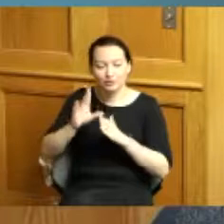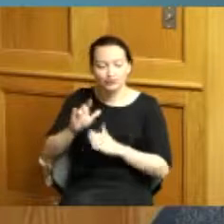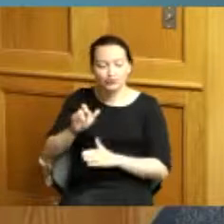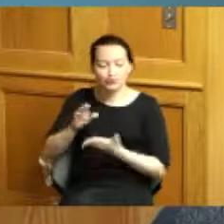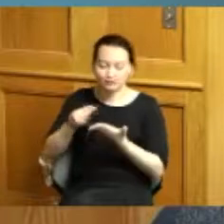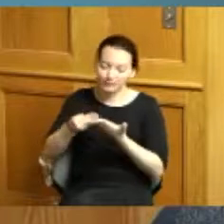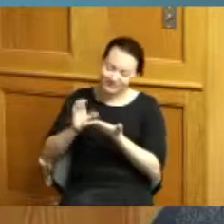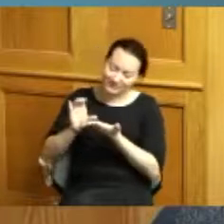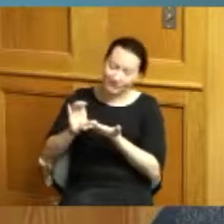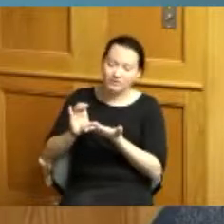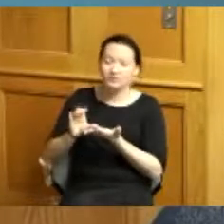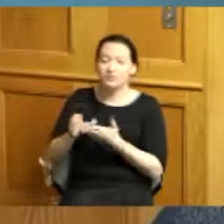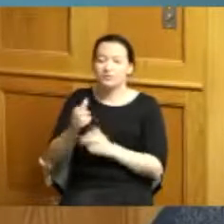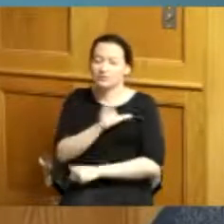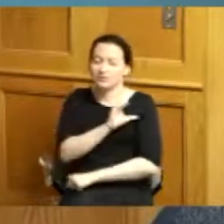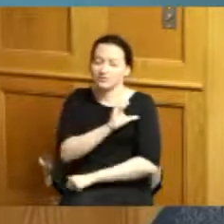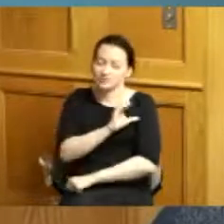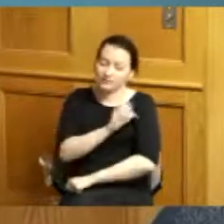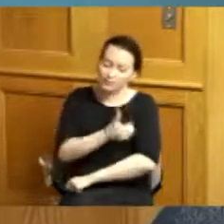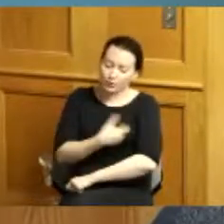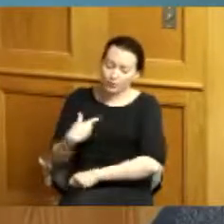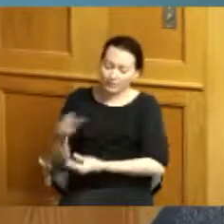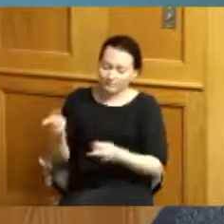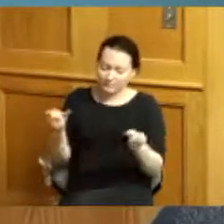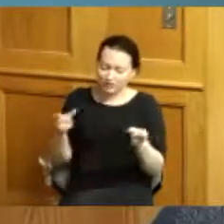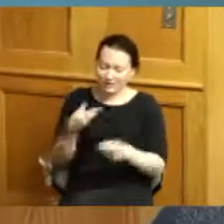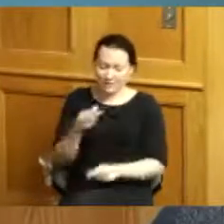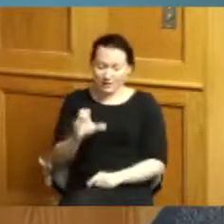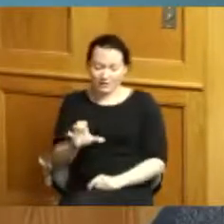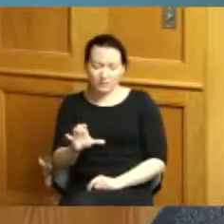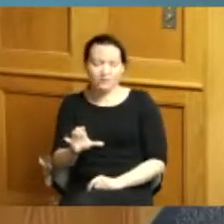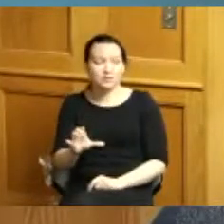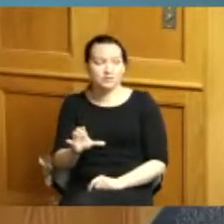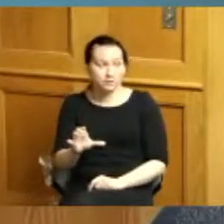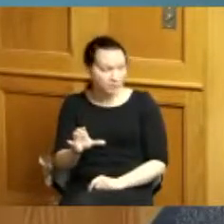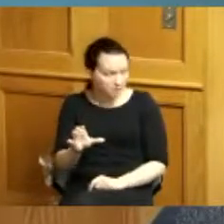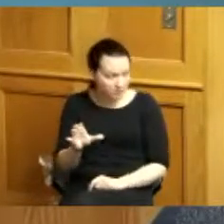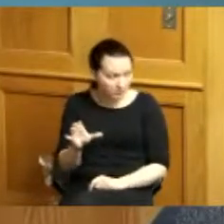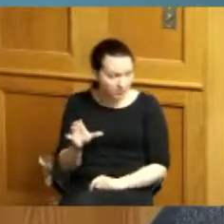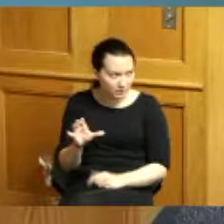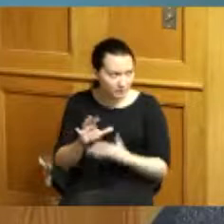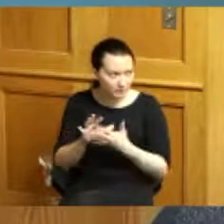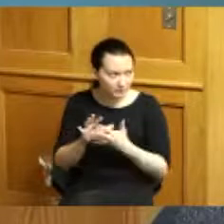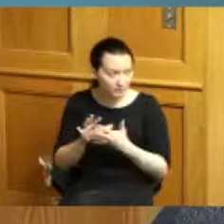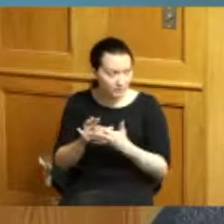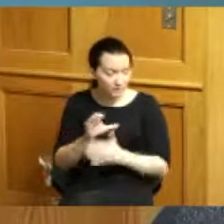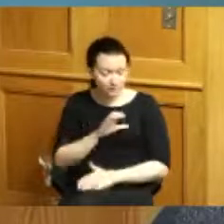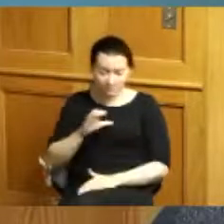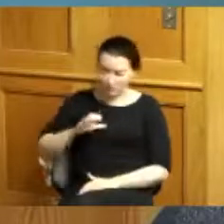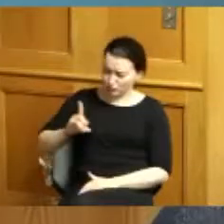Administered by Hamilton County and we have a I know we're gonna Commissioner Driehaus will talk a